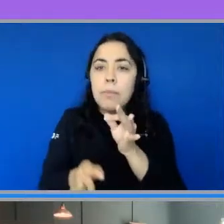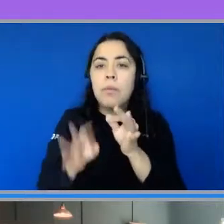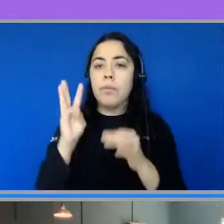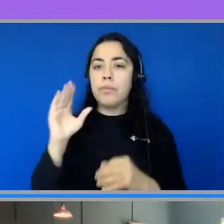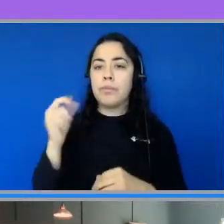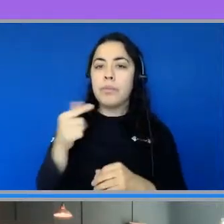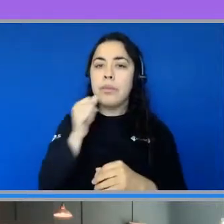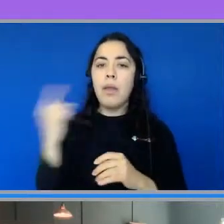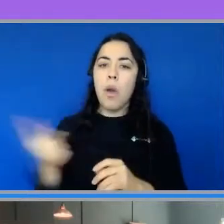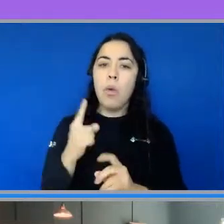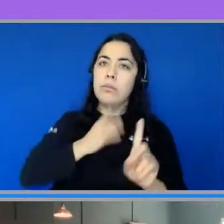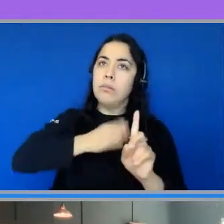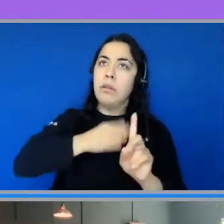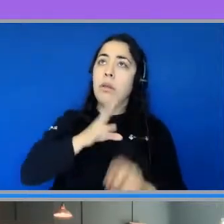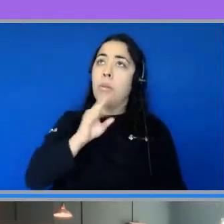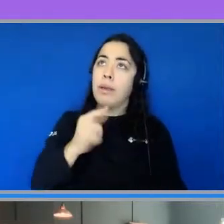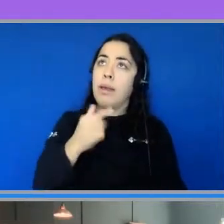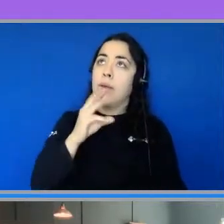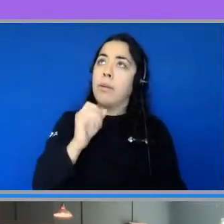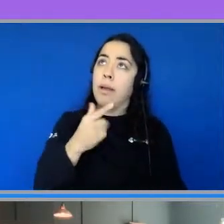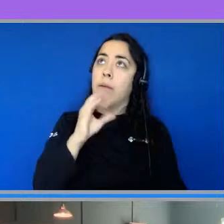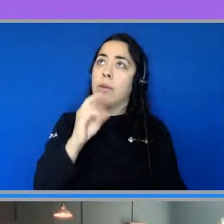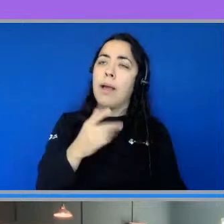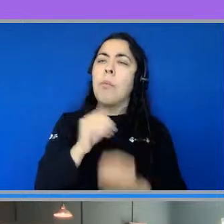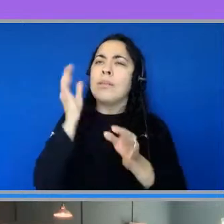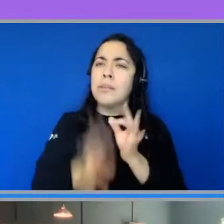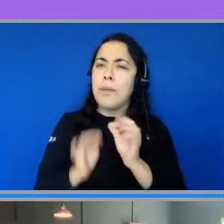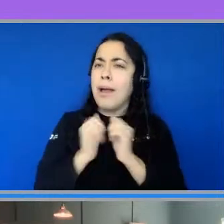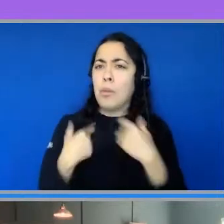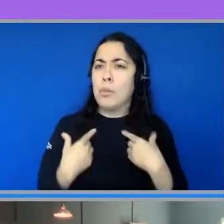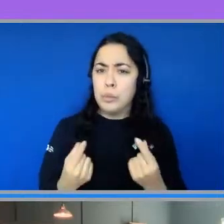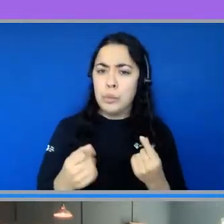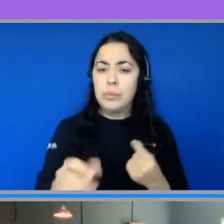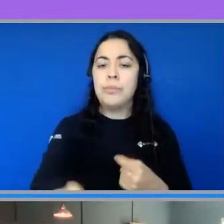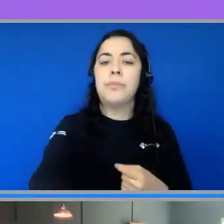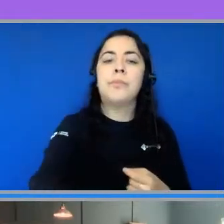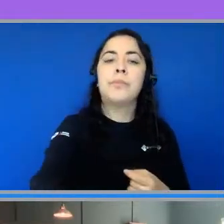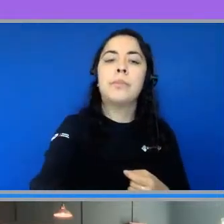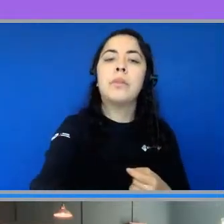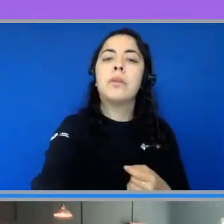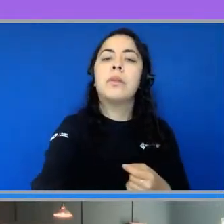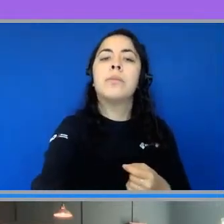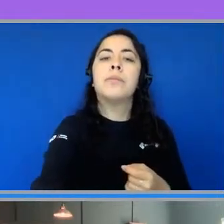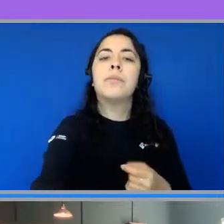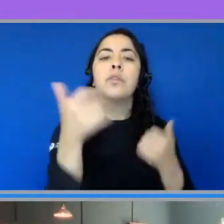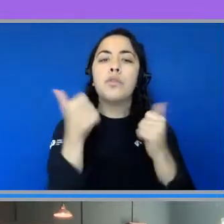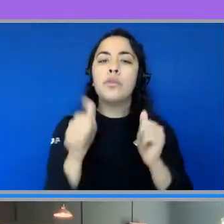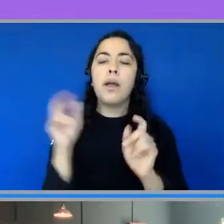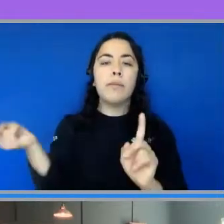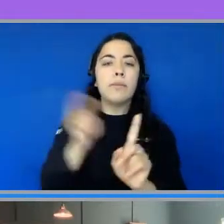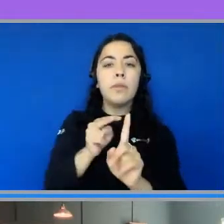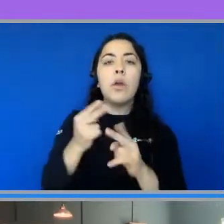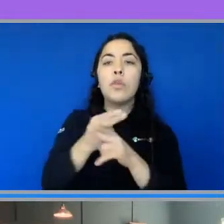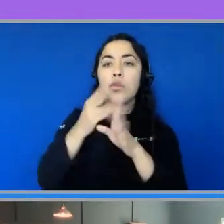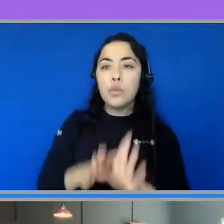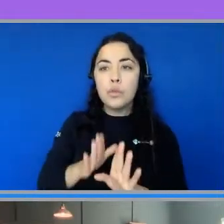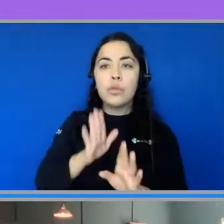don't have to refer to it all the time? Let's try and think about accessibility from a user centered perspective, and focus